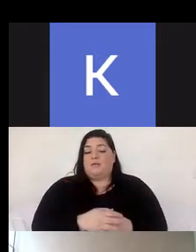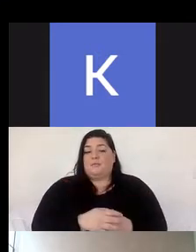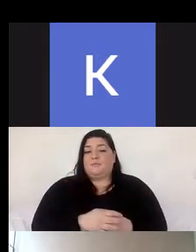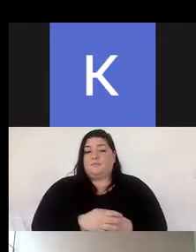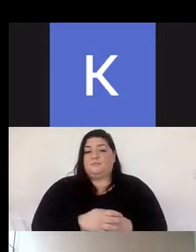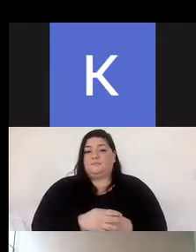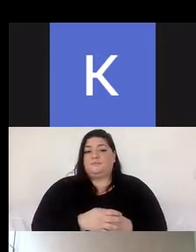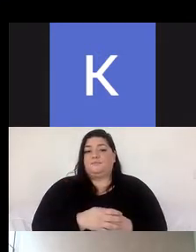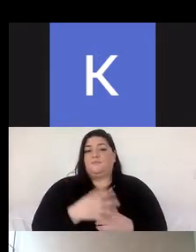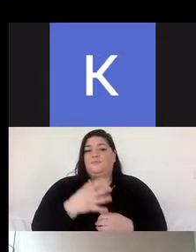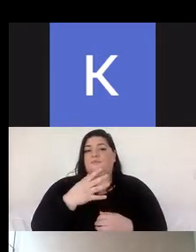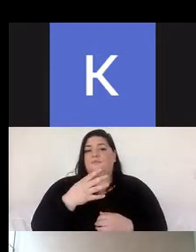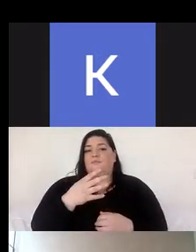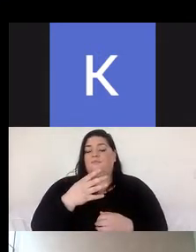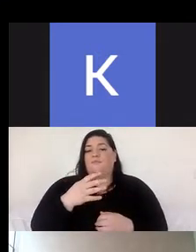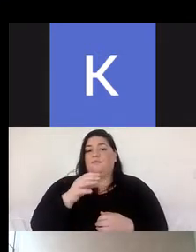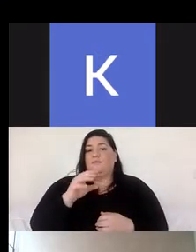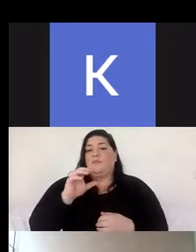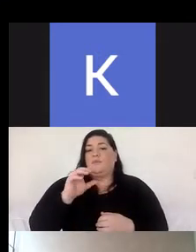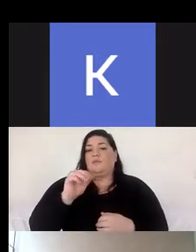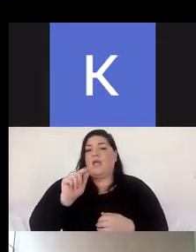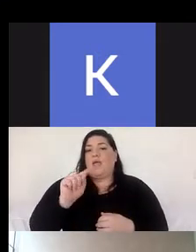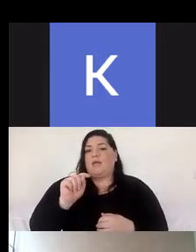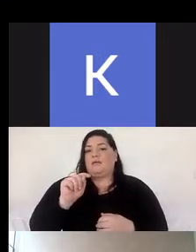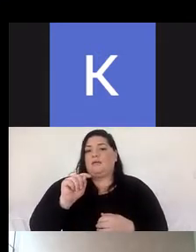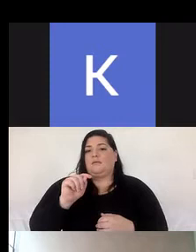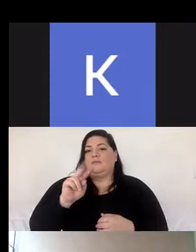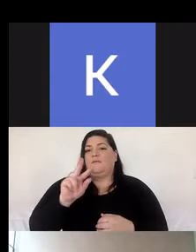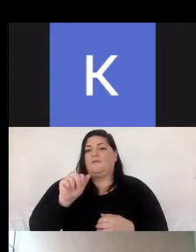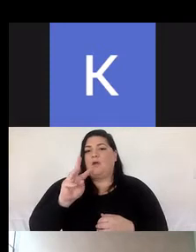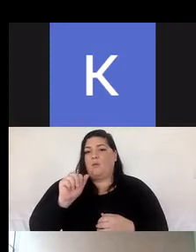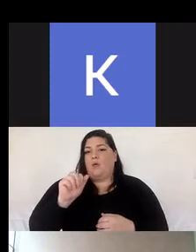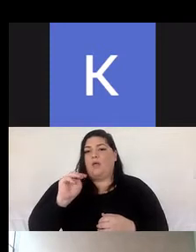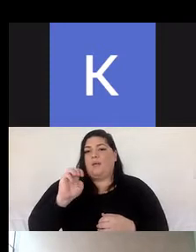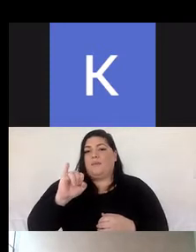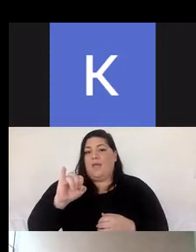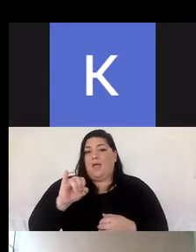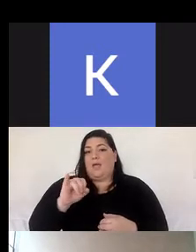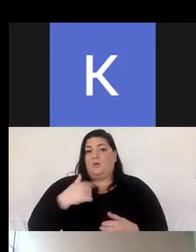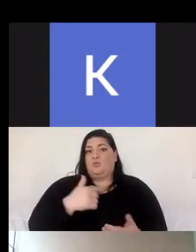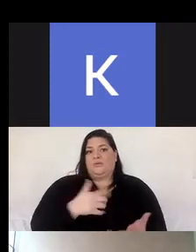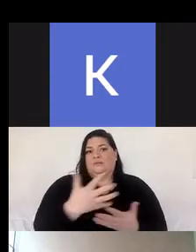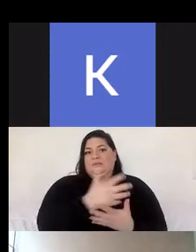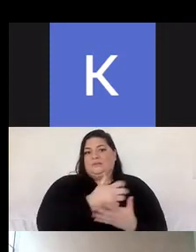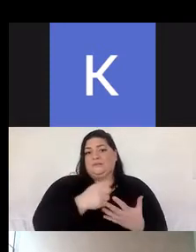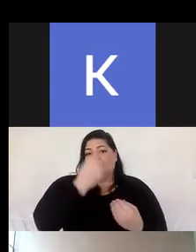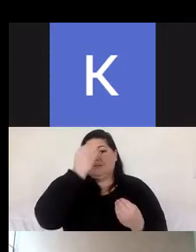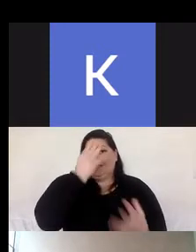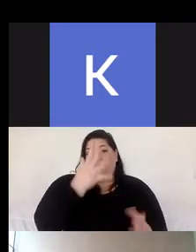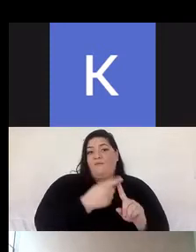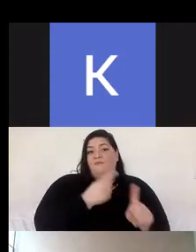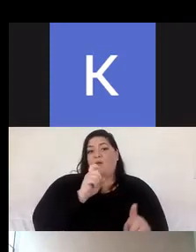We, at VAWA MEI, took grantee data-- in this case, specifically, from the LAV program--